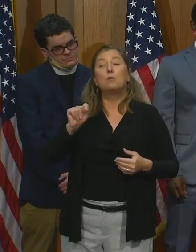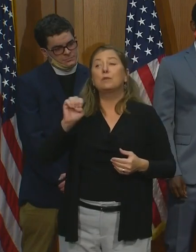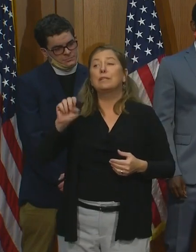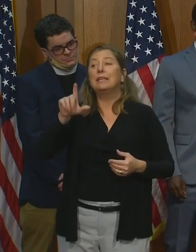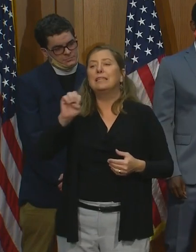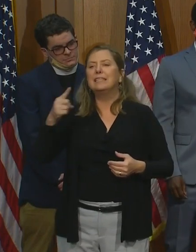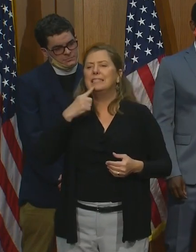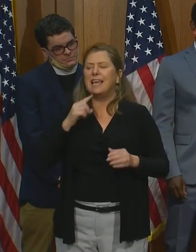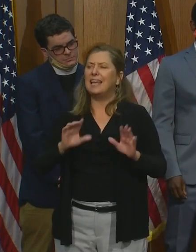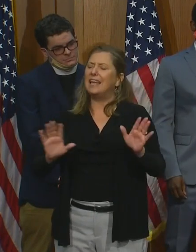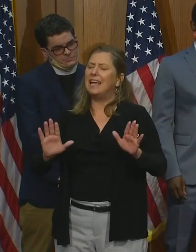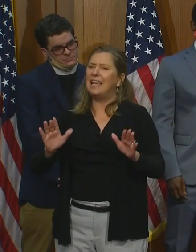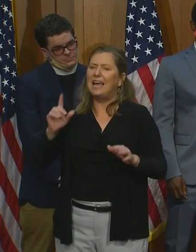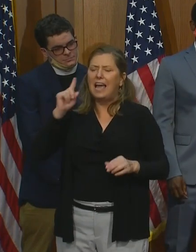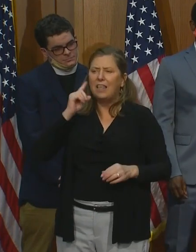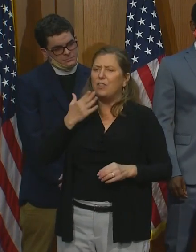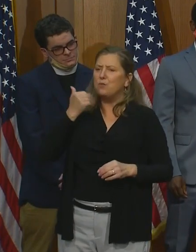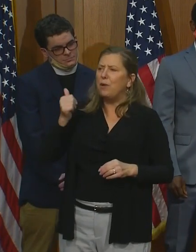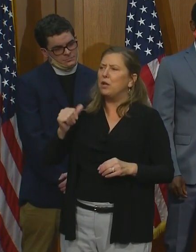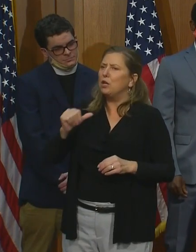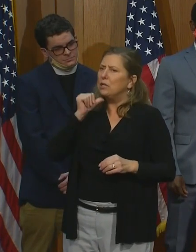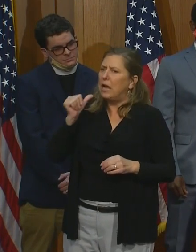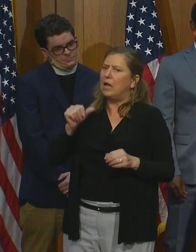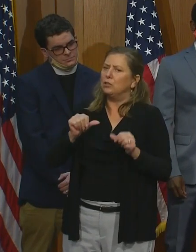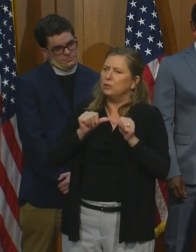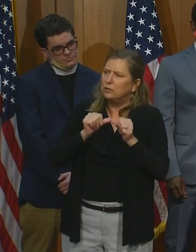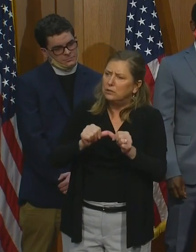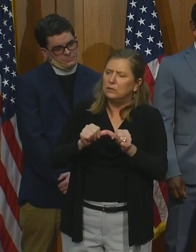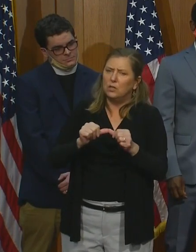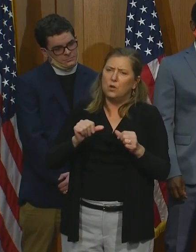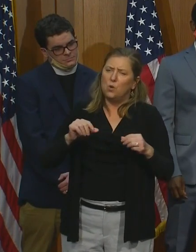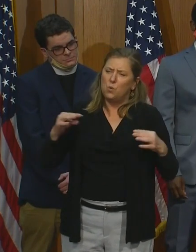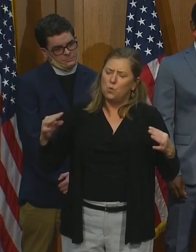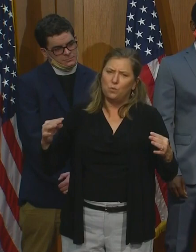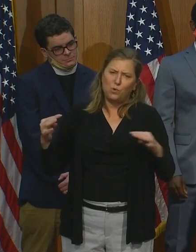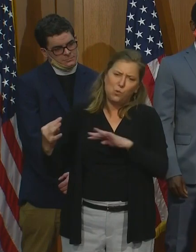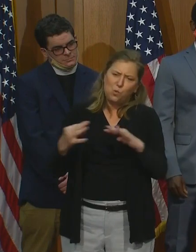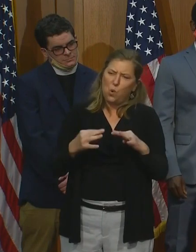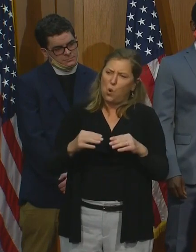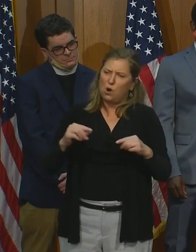ONCE SAID I THINK IT IS WHY